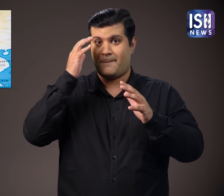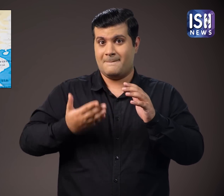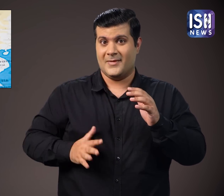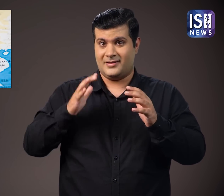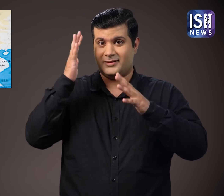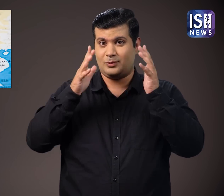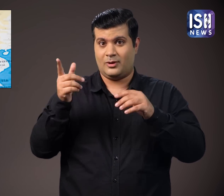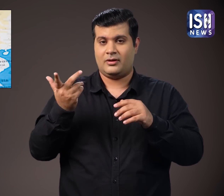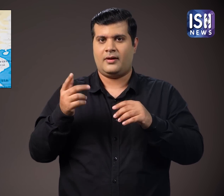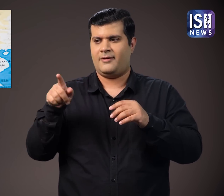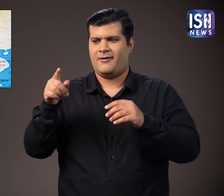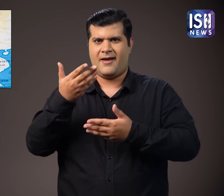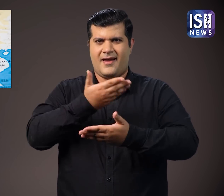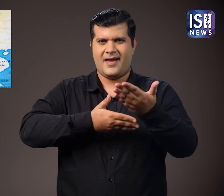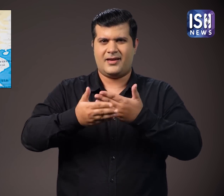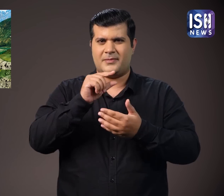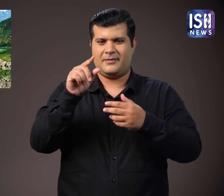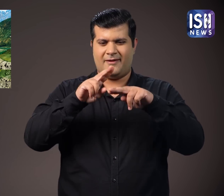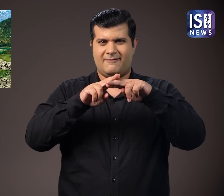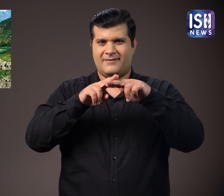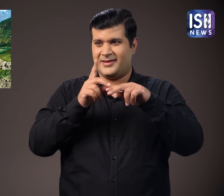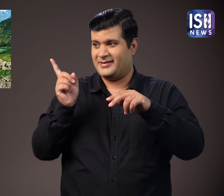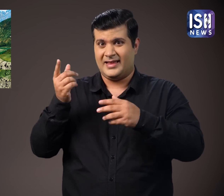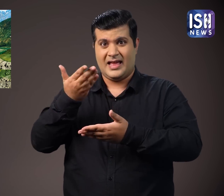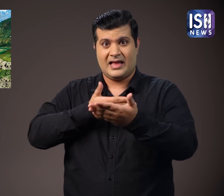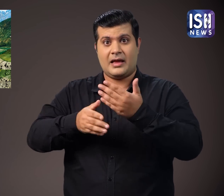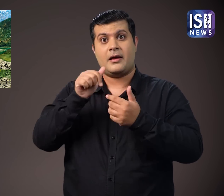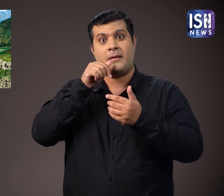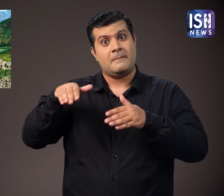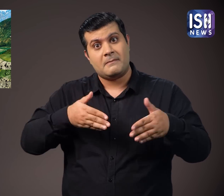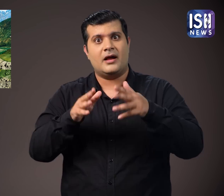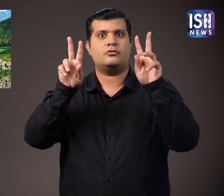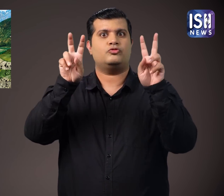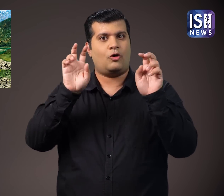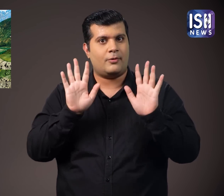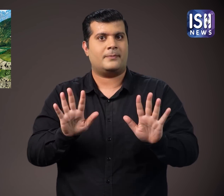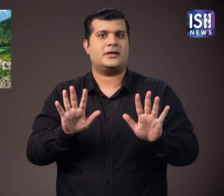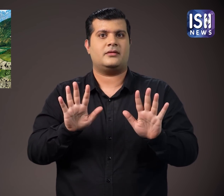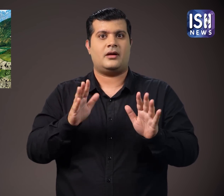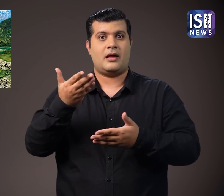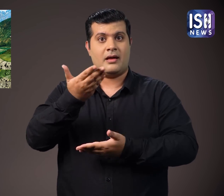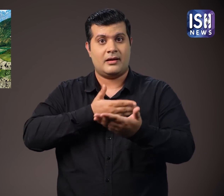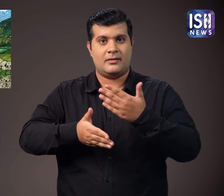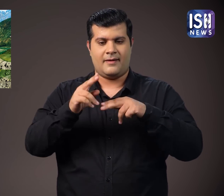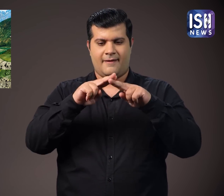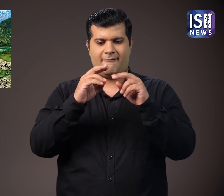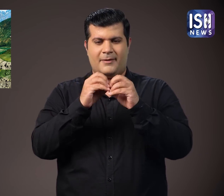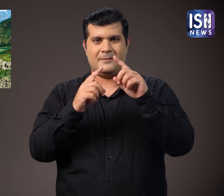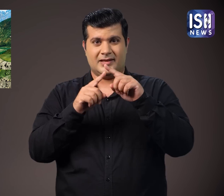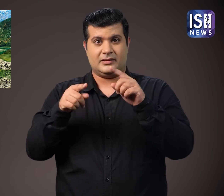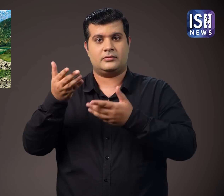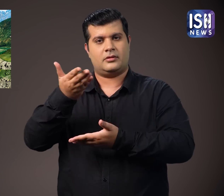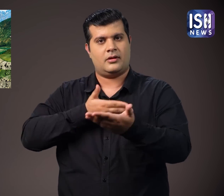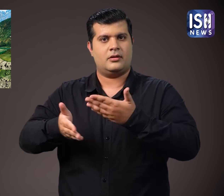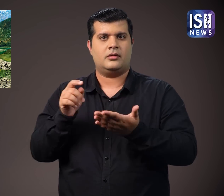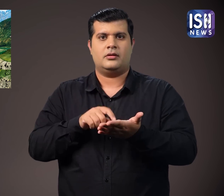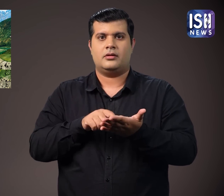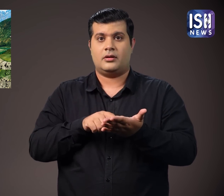They are worried about the Farakka Barrage Treaty (FBT), another water-sharing agreement.